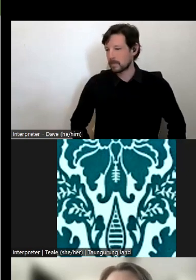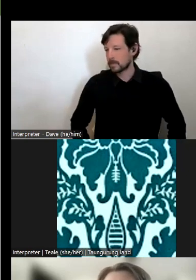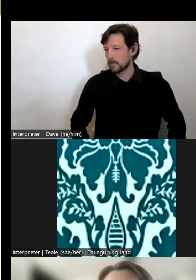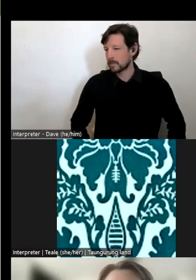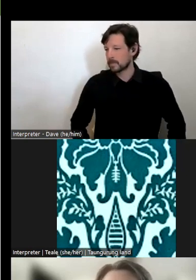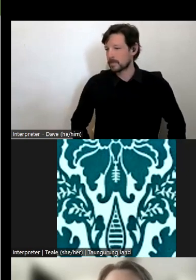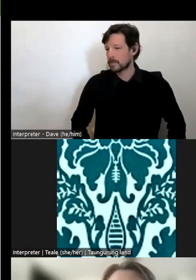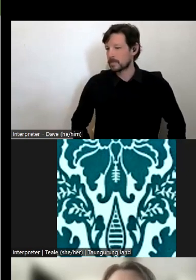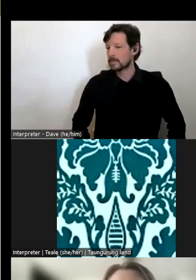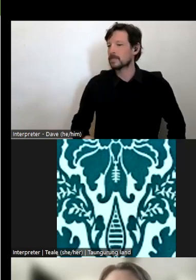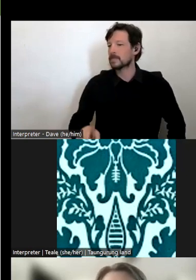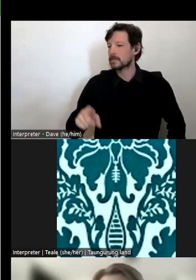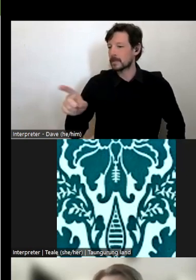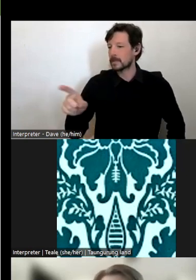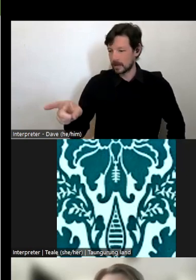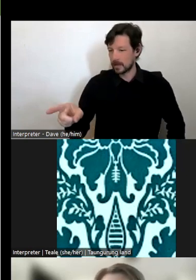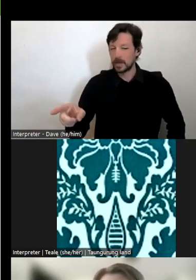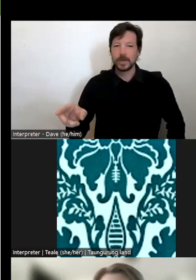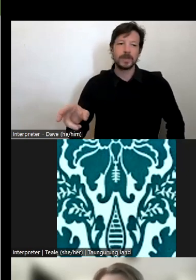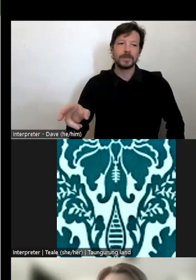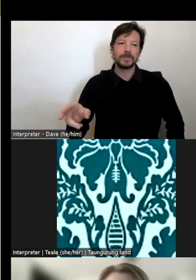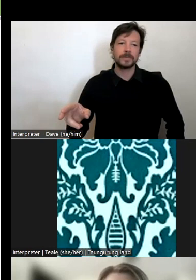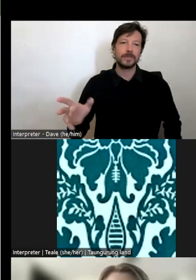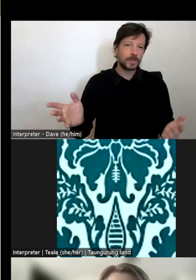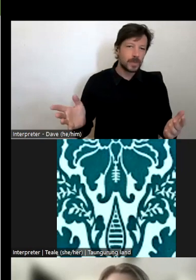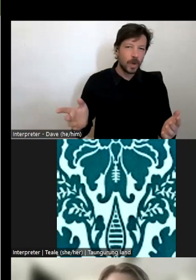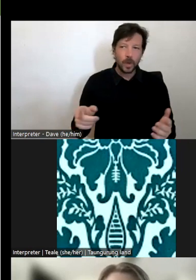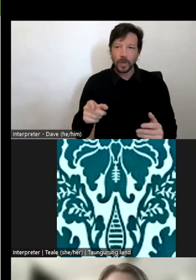When they look at the countries, how common is it for people to be carriers?